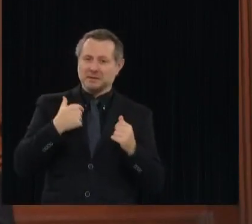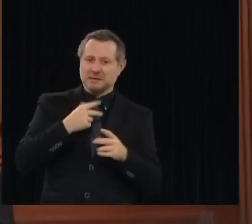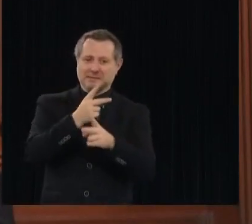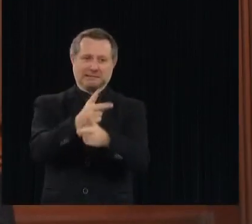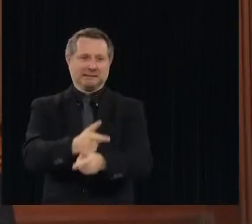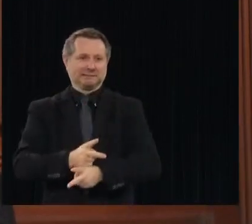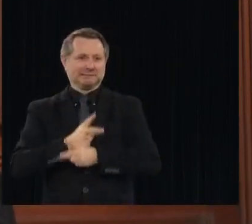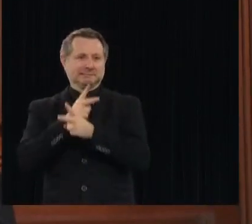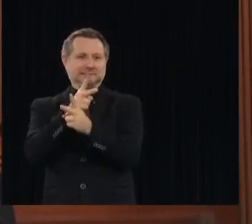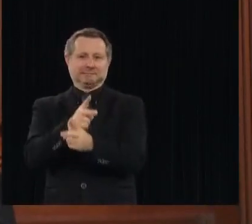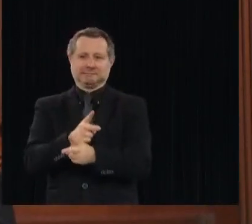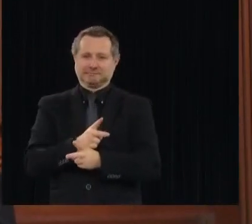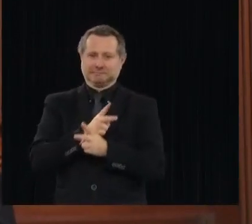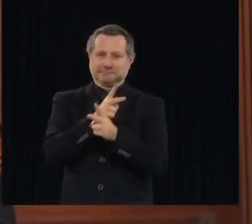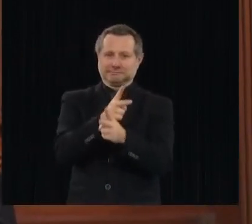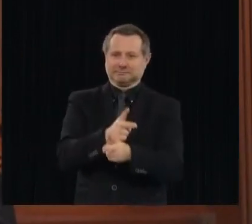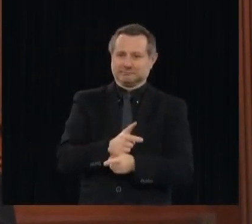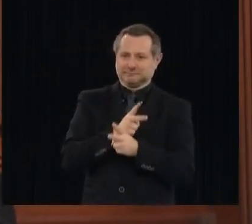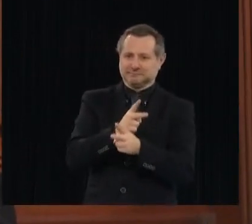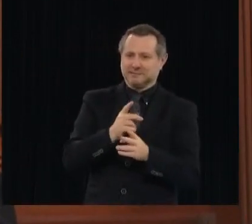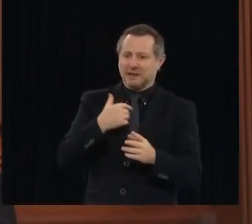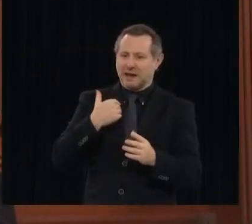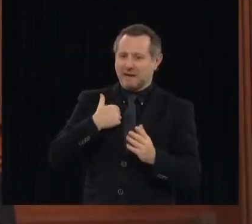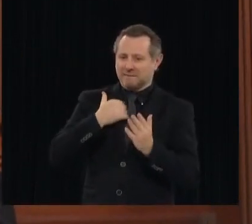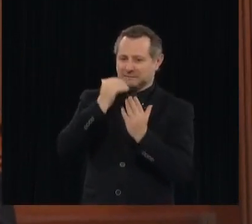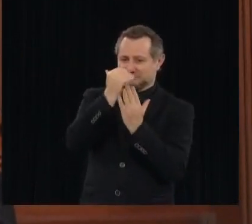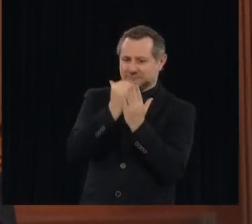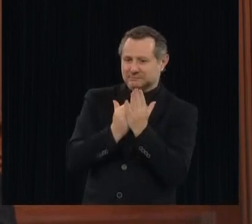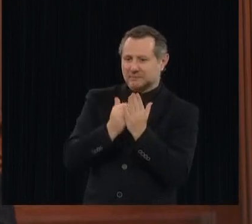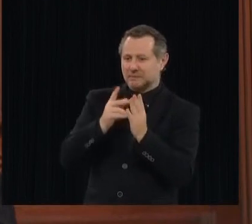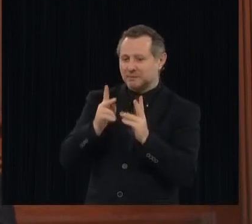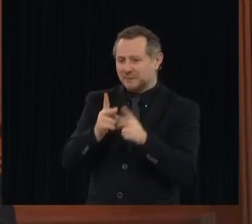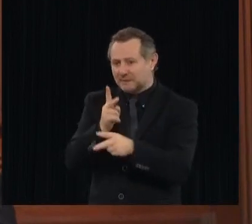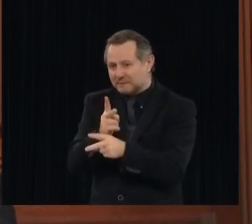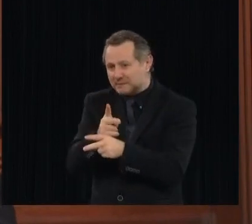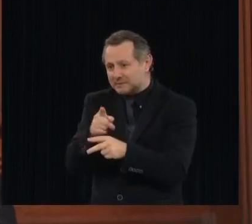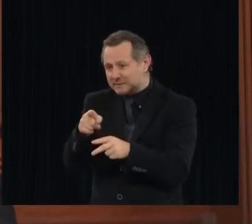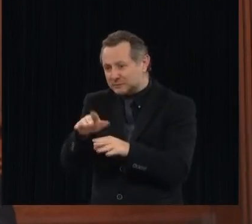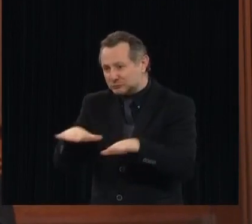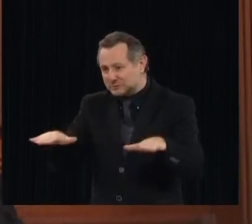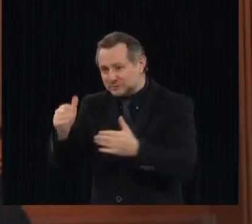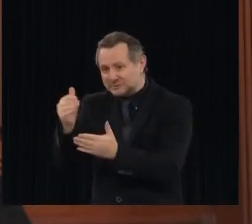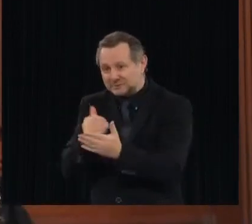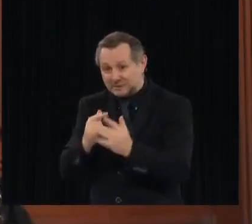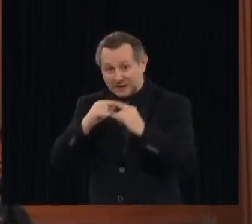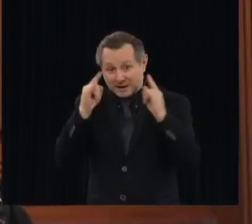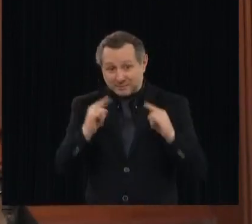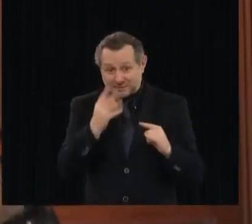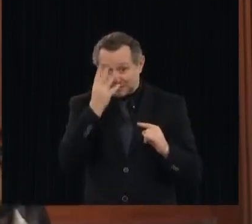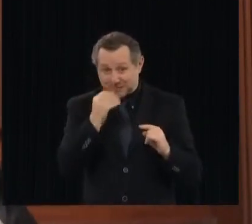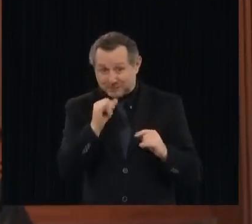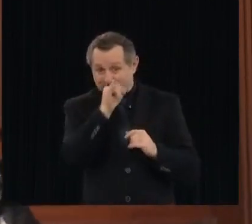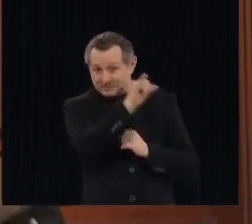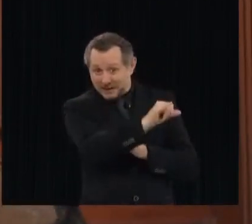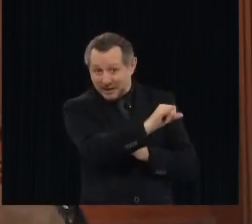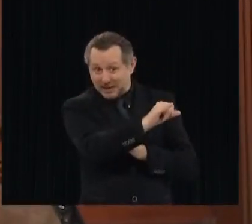WE'RE ALSO MOVING SUMMER CAMPLES. THEY HAVE SLOWED DOWN THAT PROCESS. WE DO HAVE GUIDELINES FOR CHILD